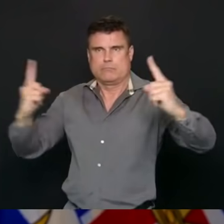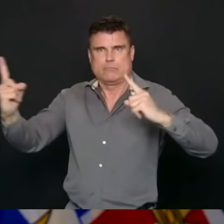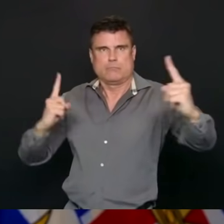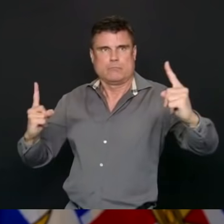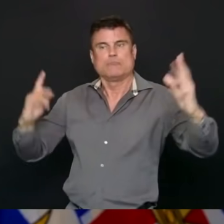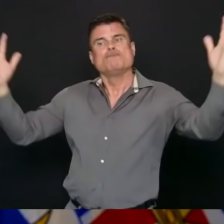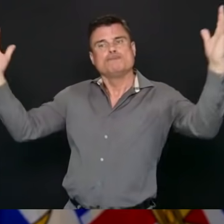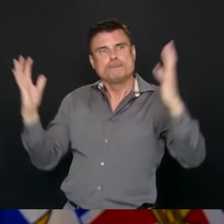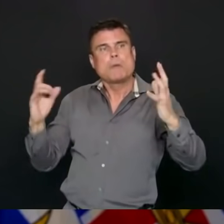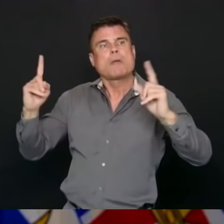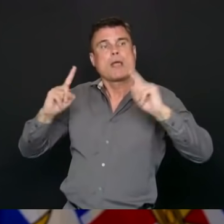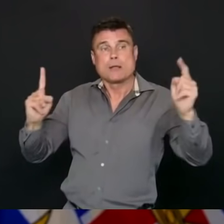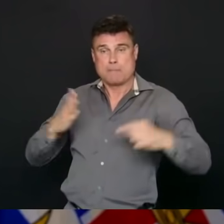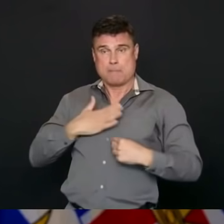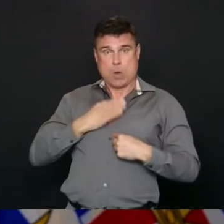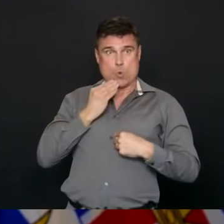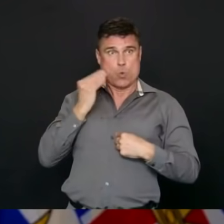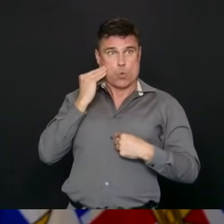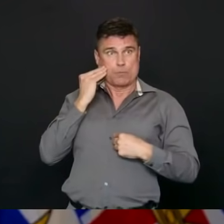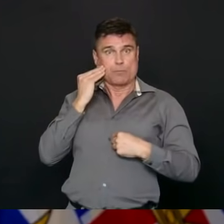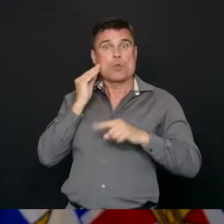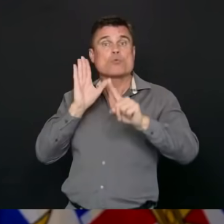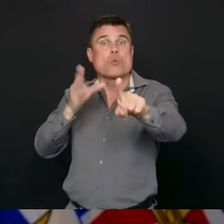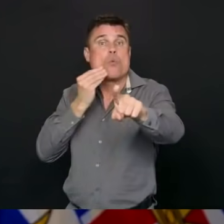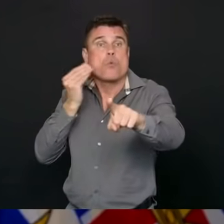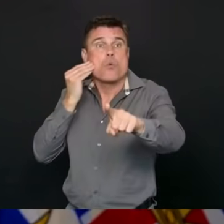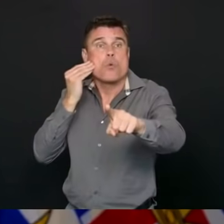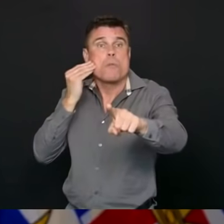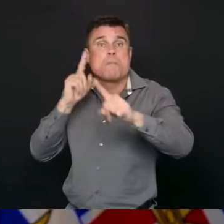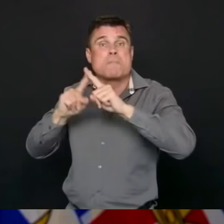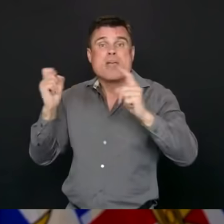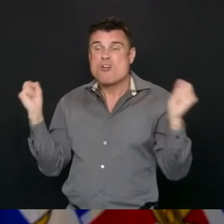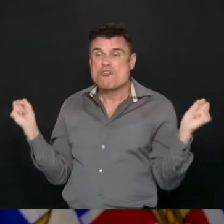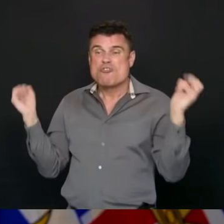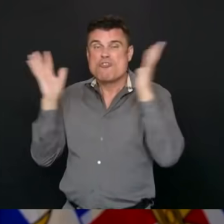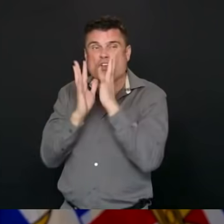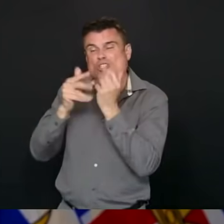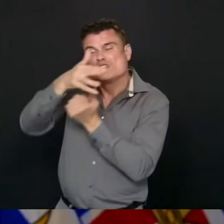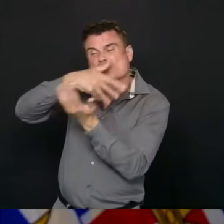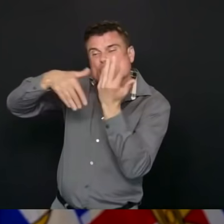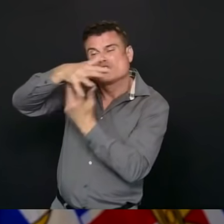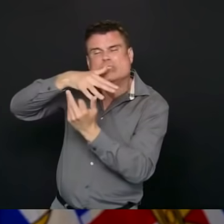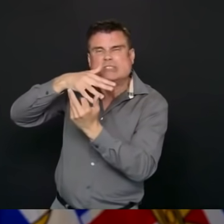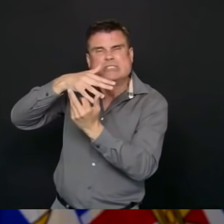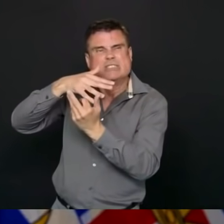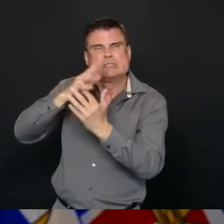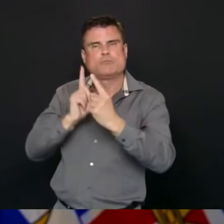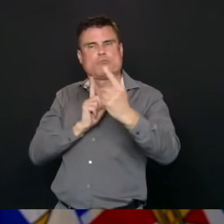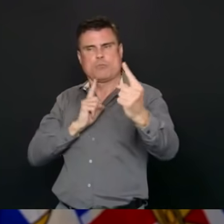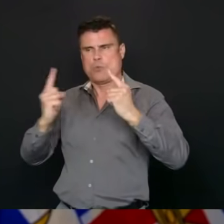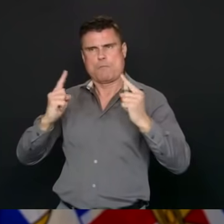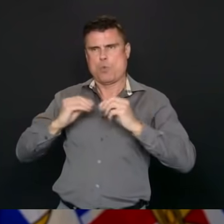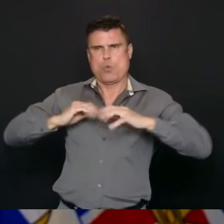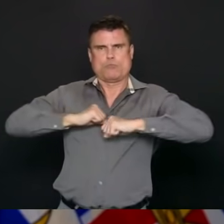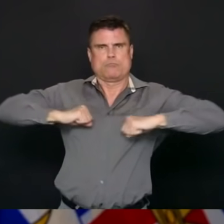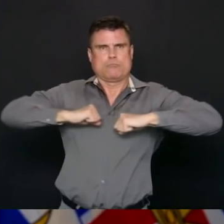But we want small numbers, we want outside, we don't want people congregating, we want to do it in a safe way so we can